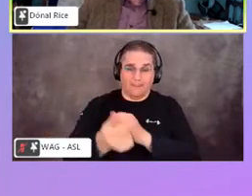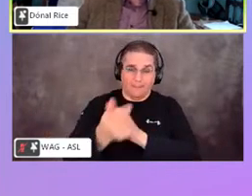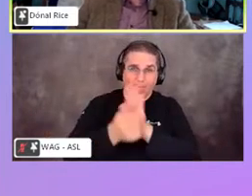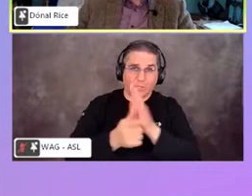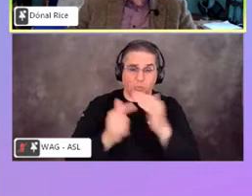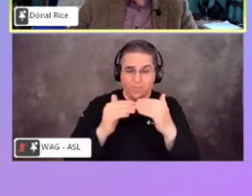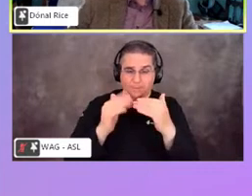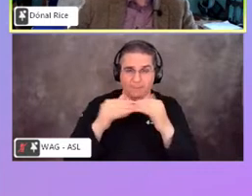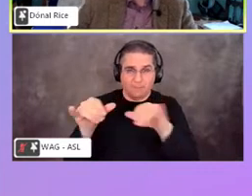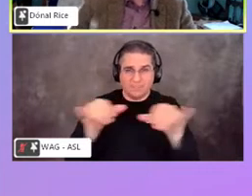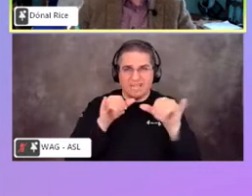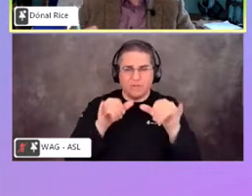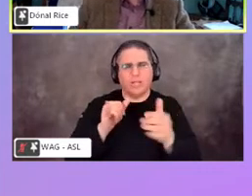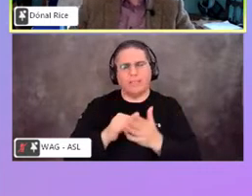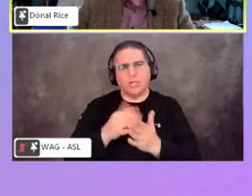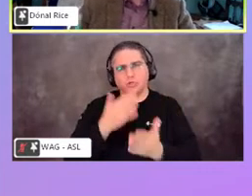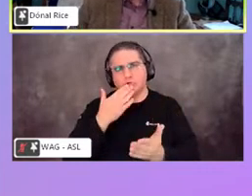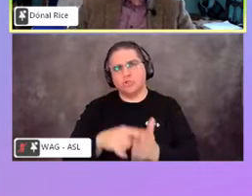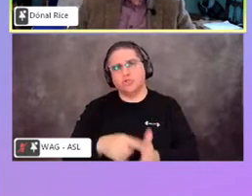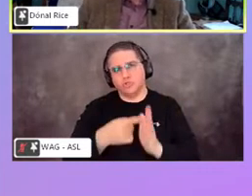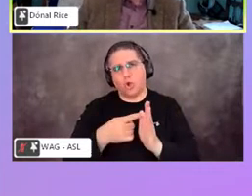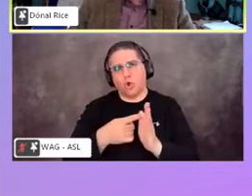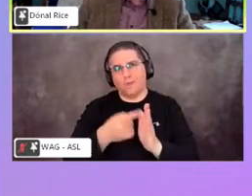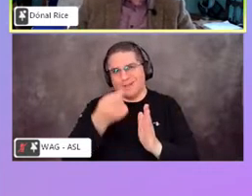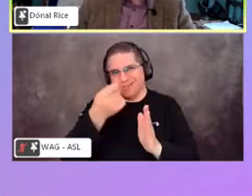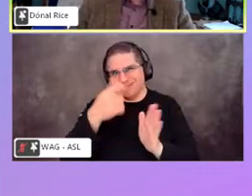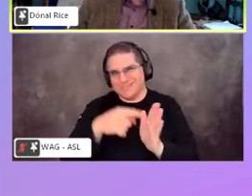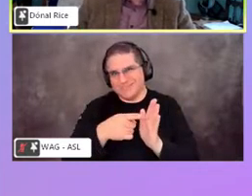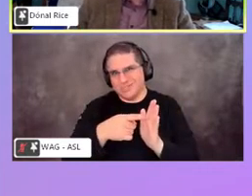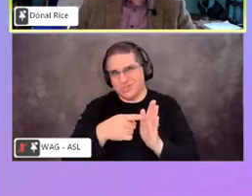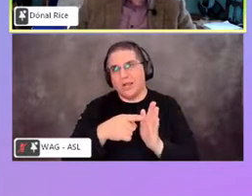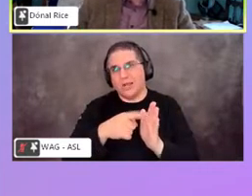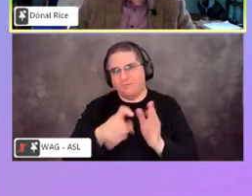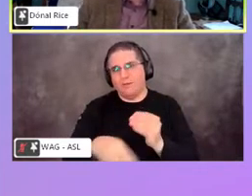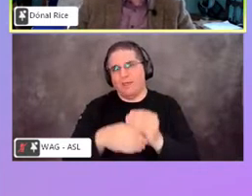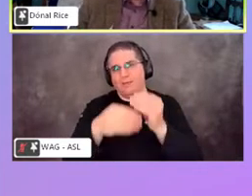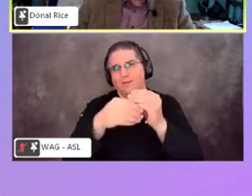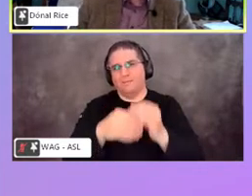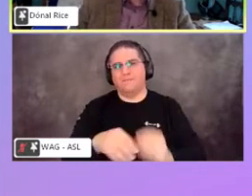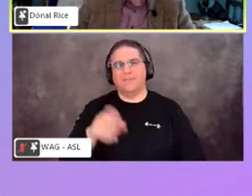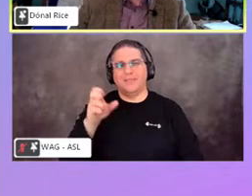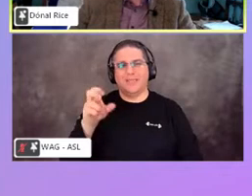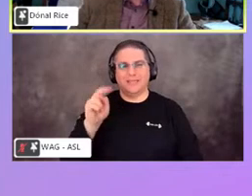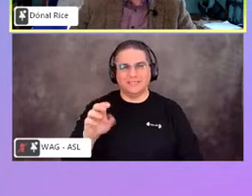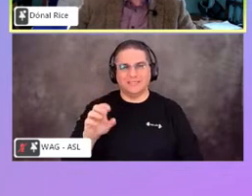with accessibility disabilities period so where do we go beyond compliance. Compliance with minimum